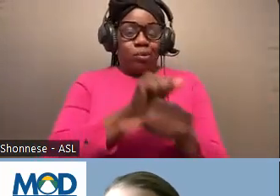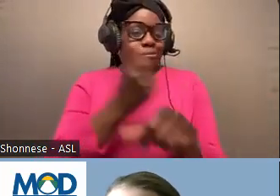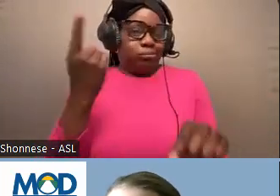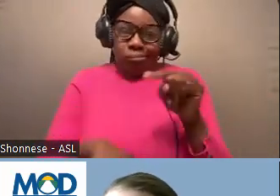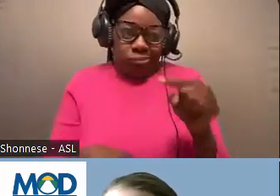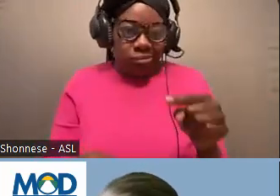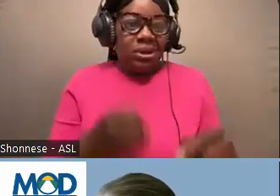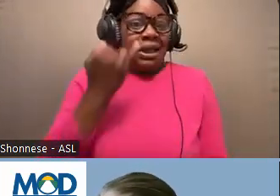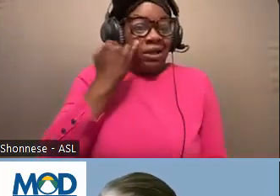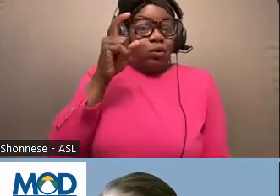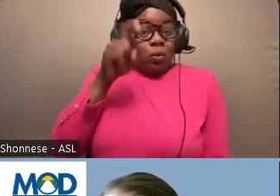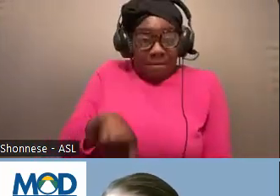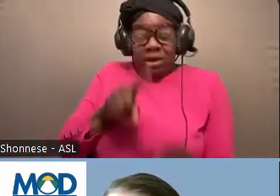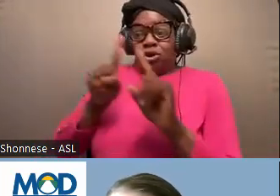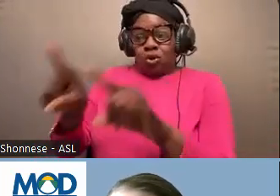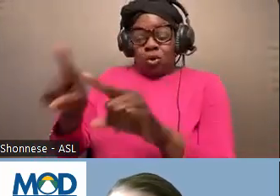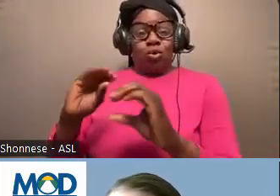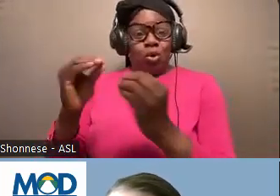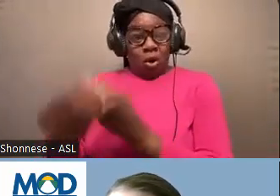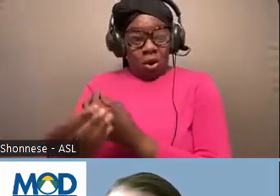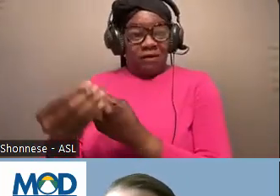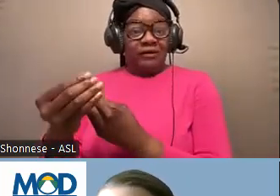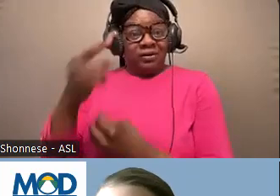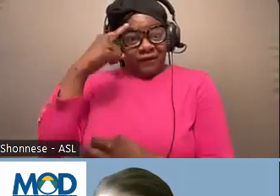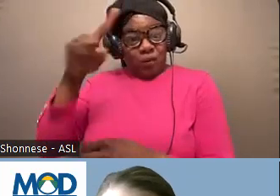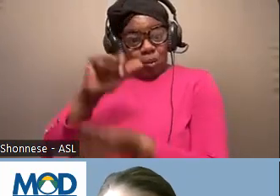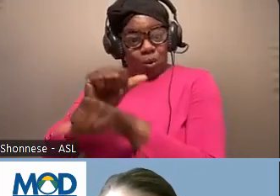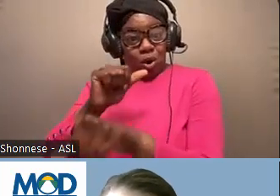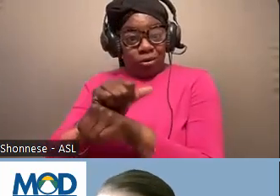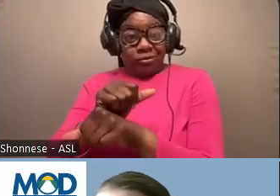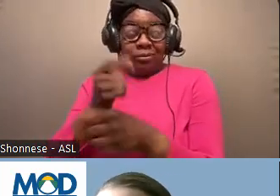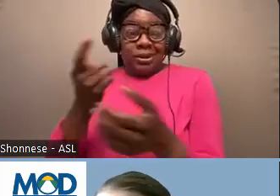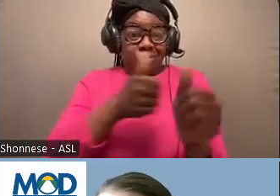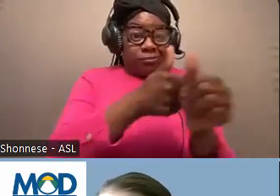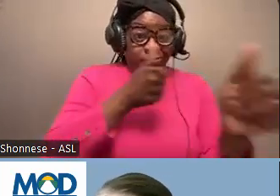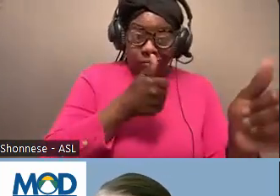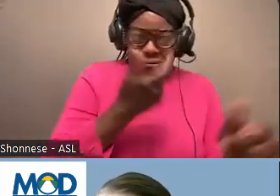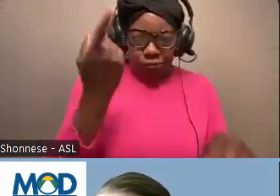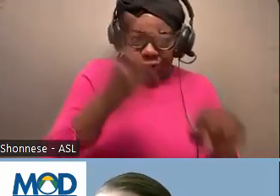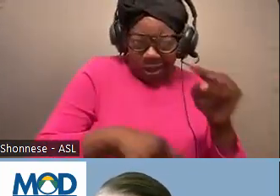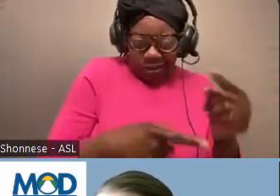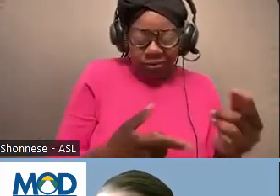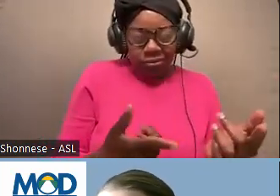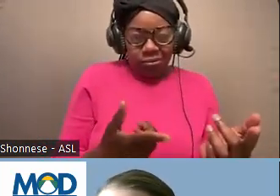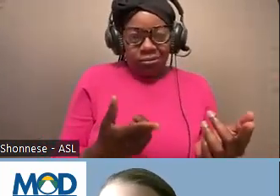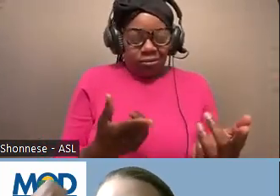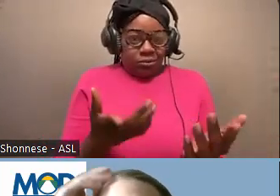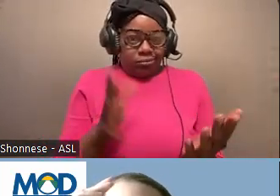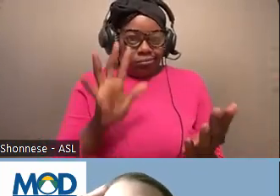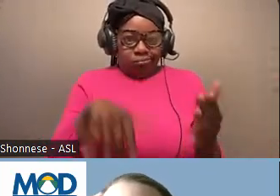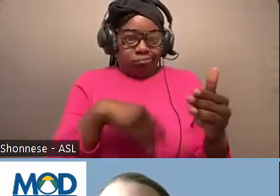the office in order to work, that's sort of the end of that conversation.